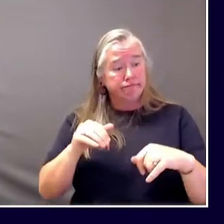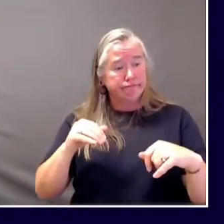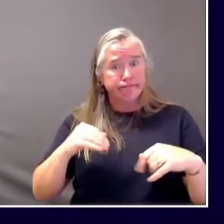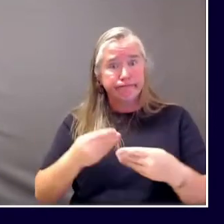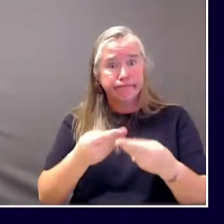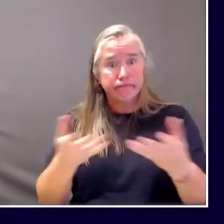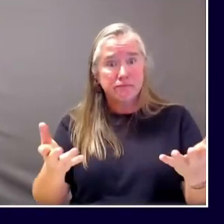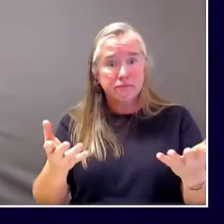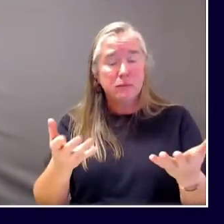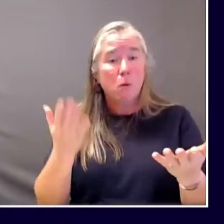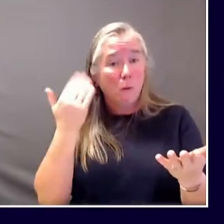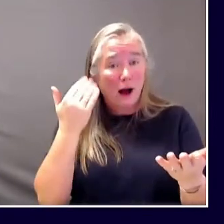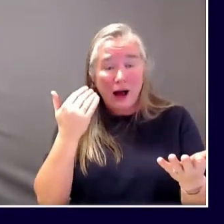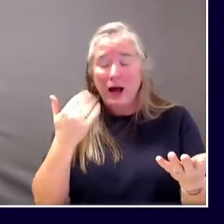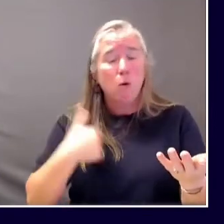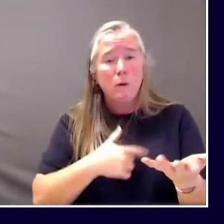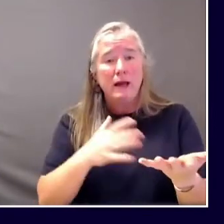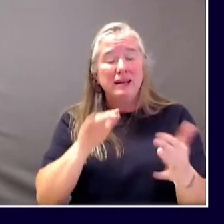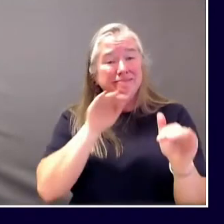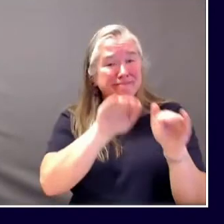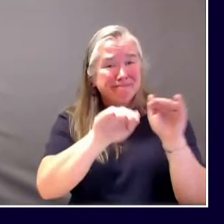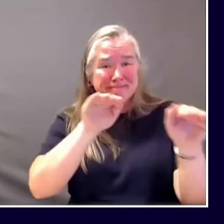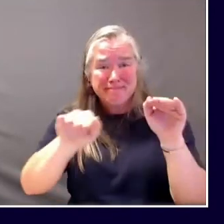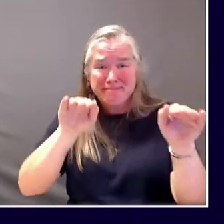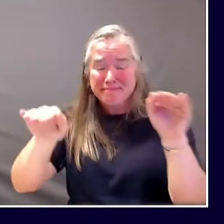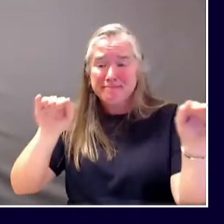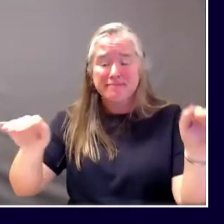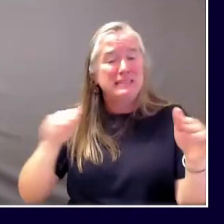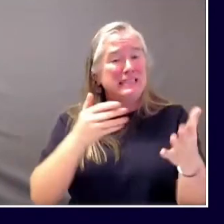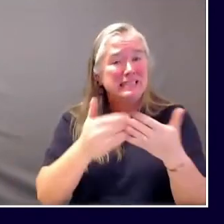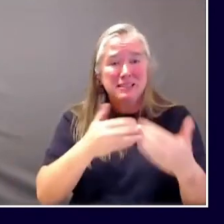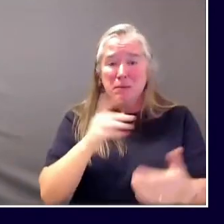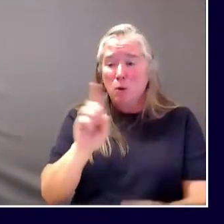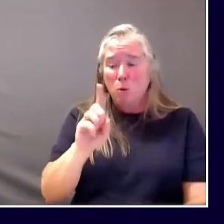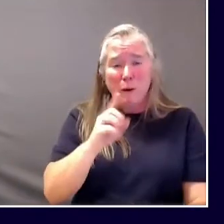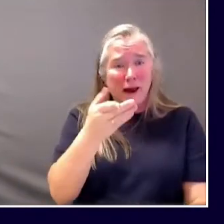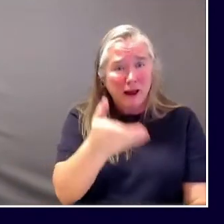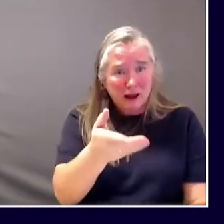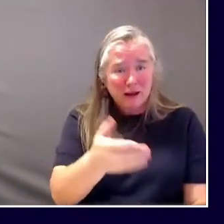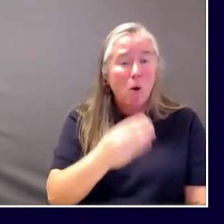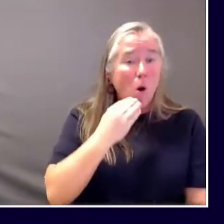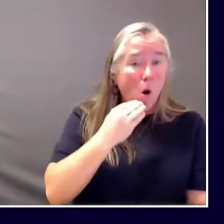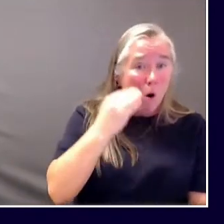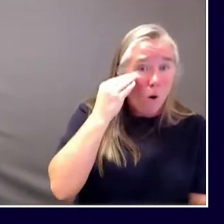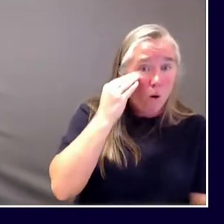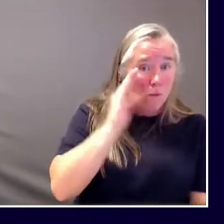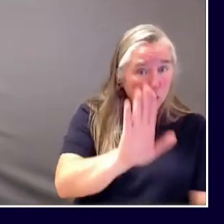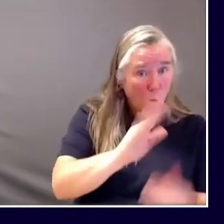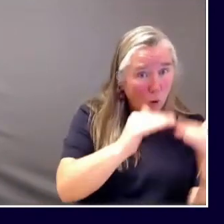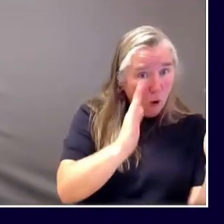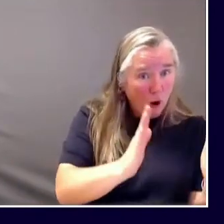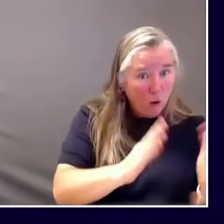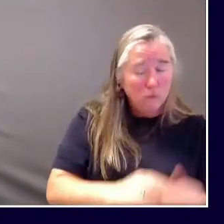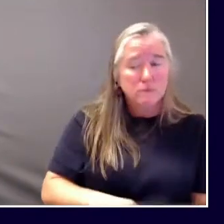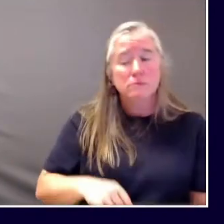you are no matter if you're in your own home at a friend's home